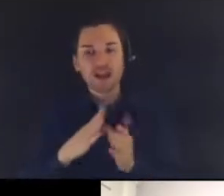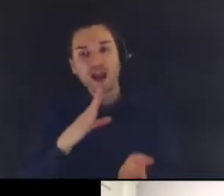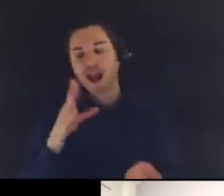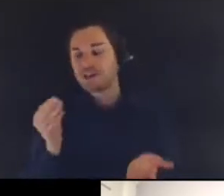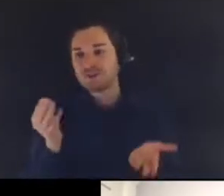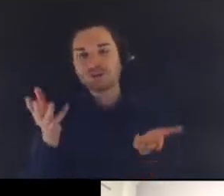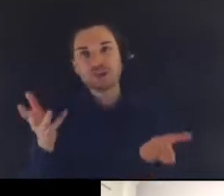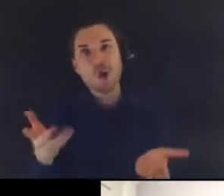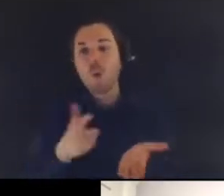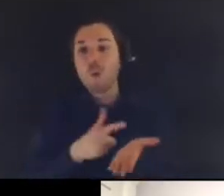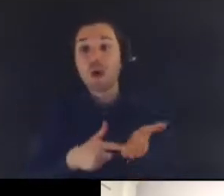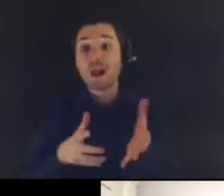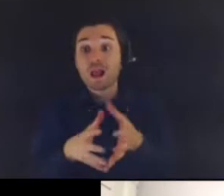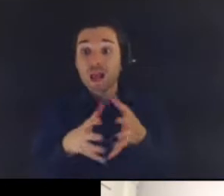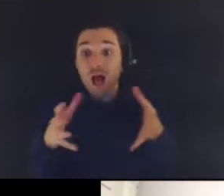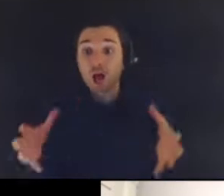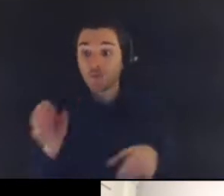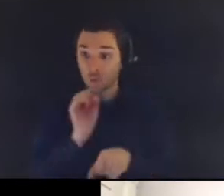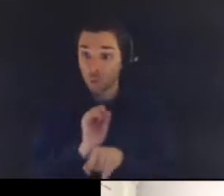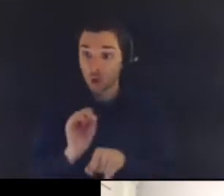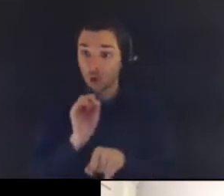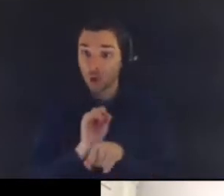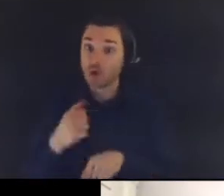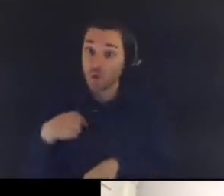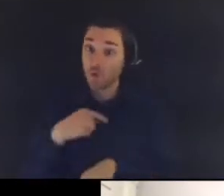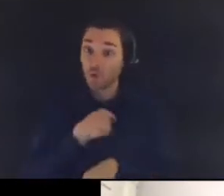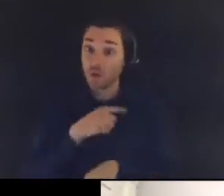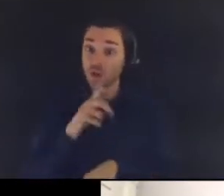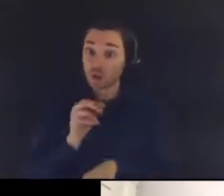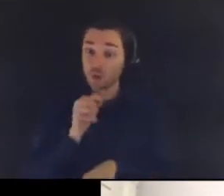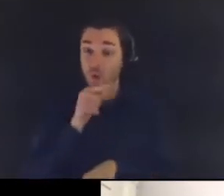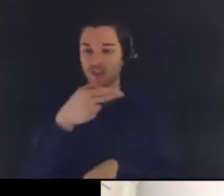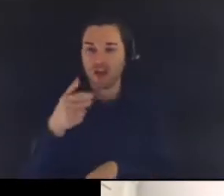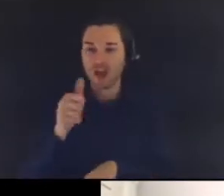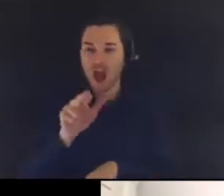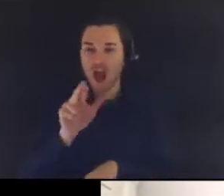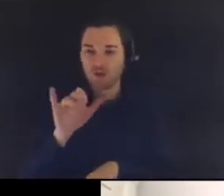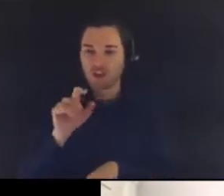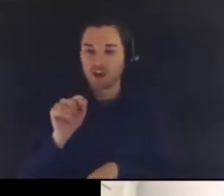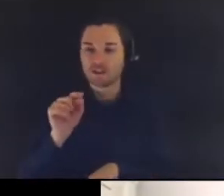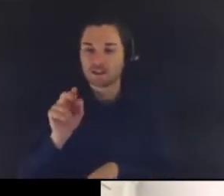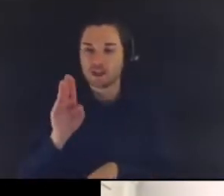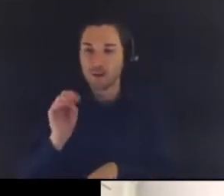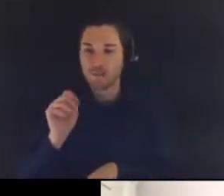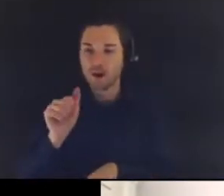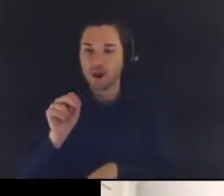lot of the work that we do at the Harriet Tubman Collective is combat ableism within